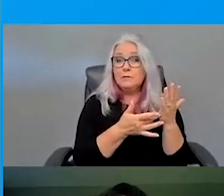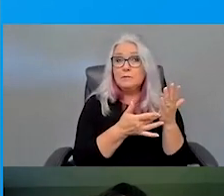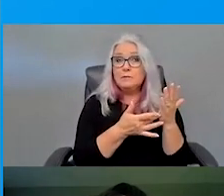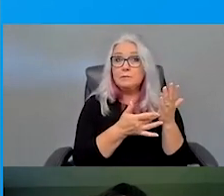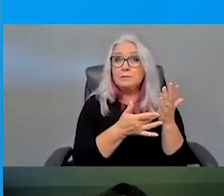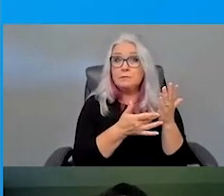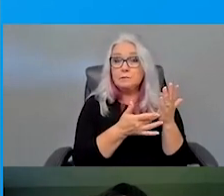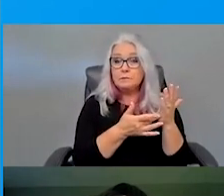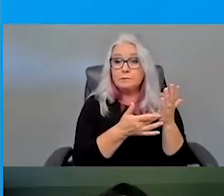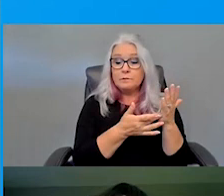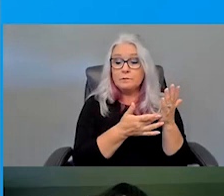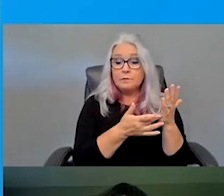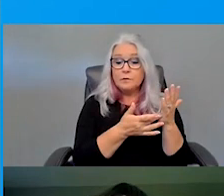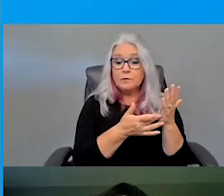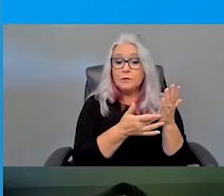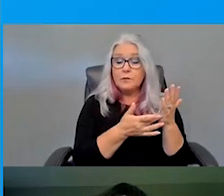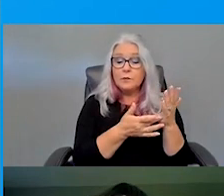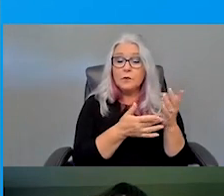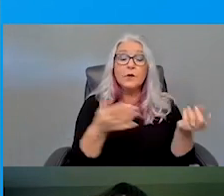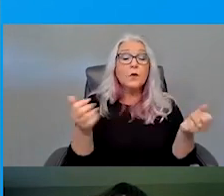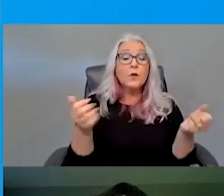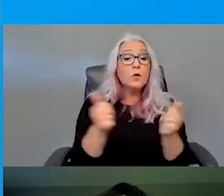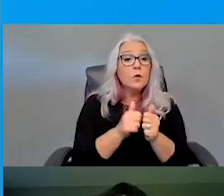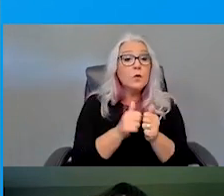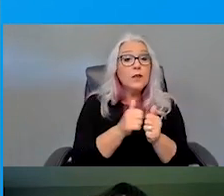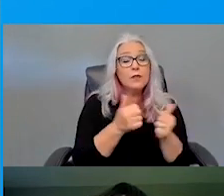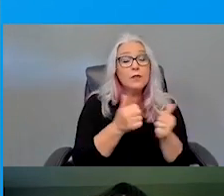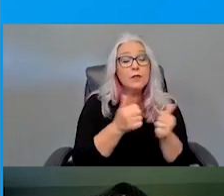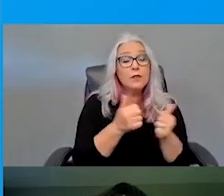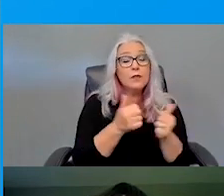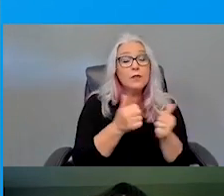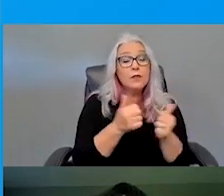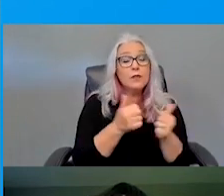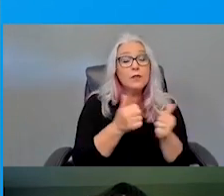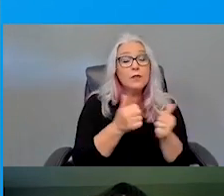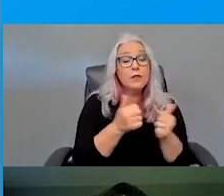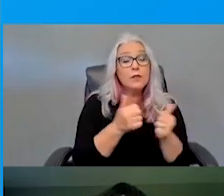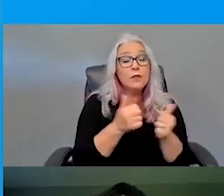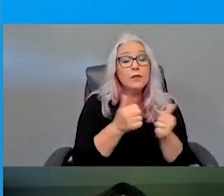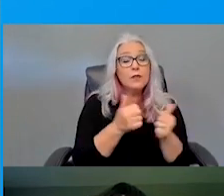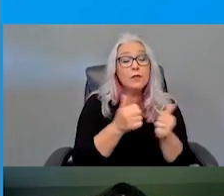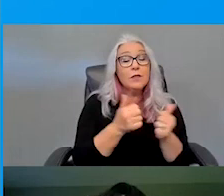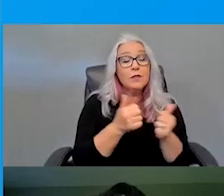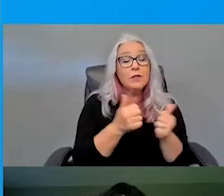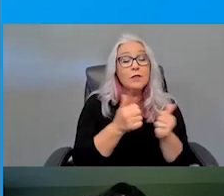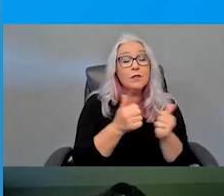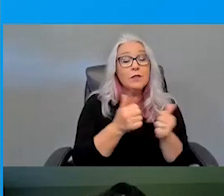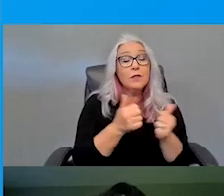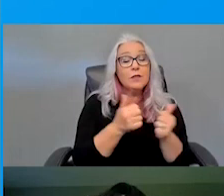far as planning come to play and access to those items power wheelchair chargers. Hearing